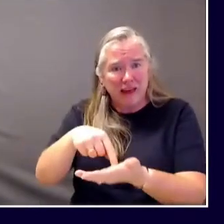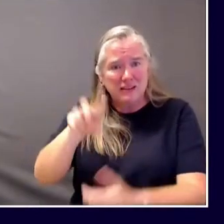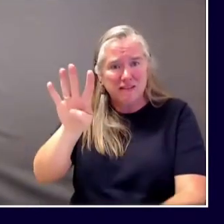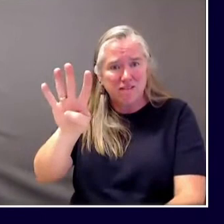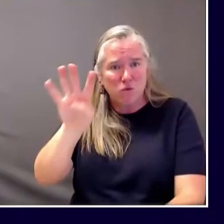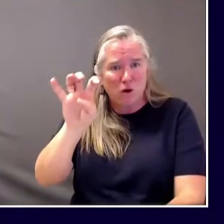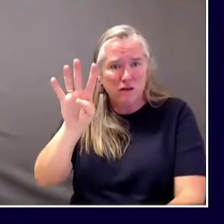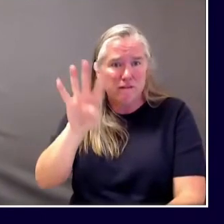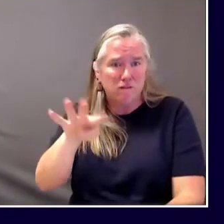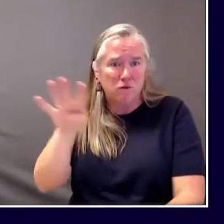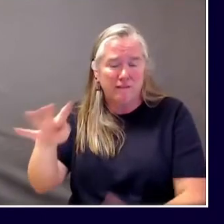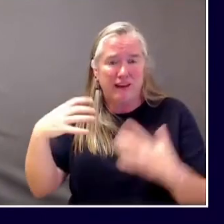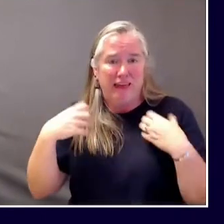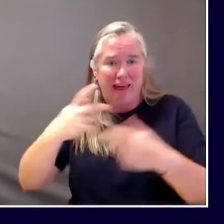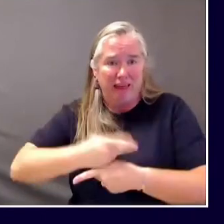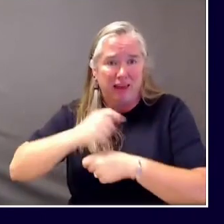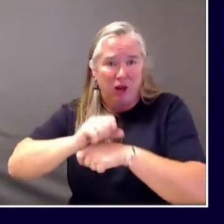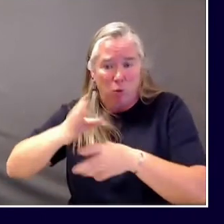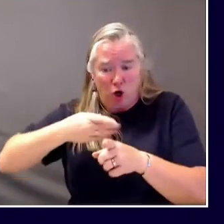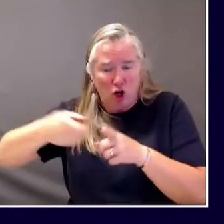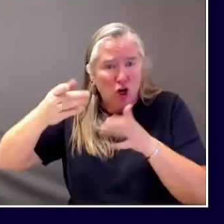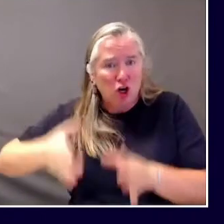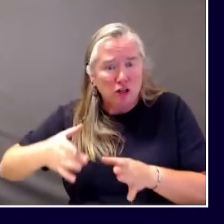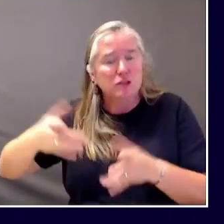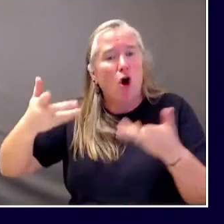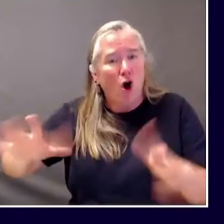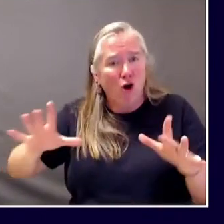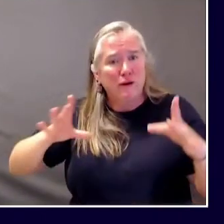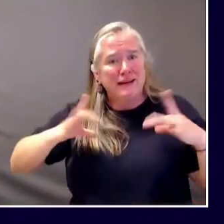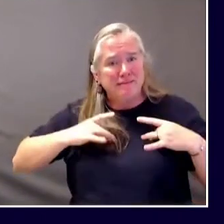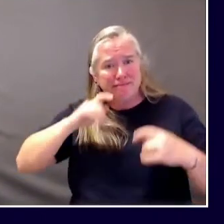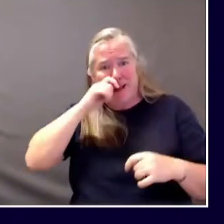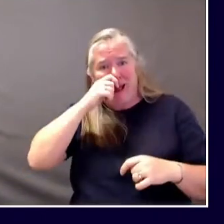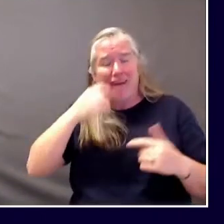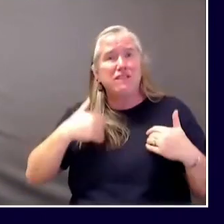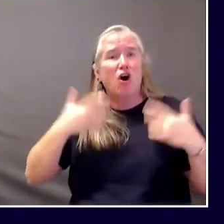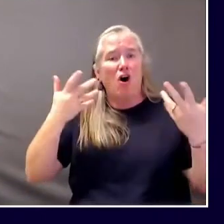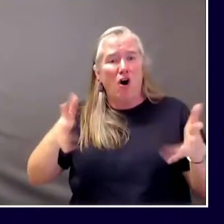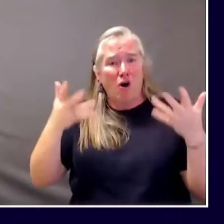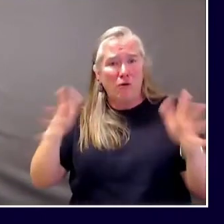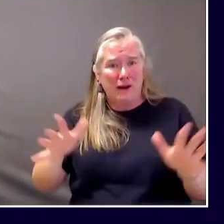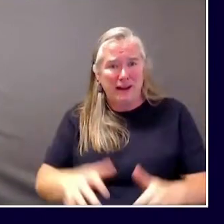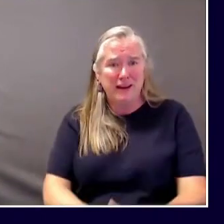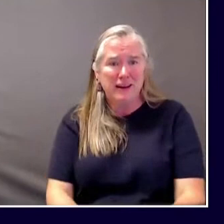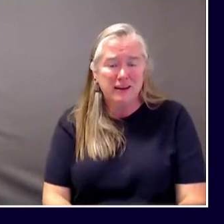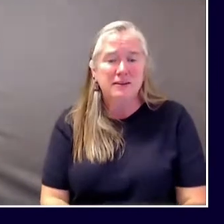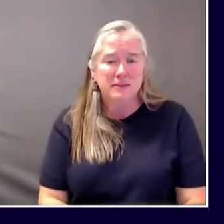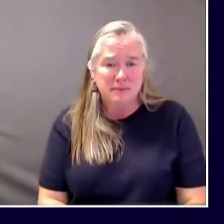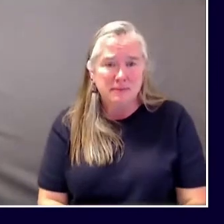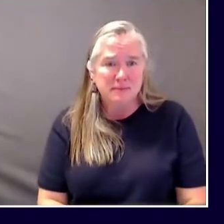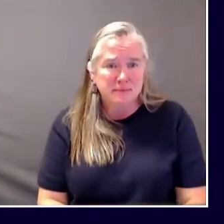the beginning of the pandemic